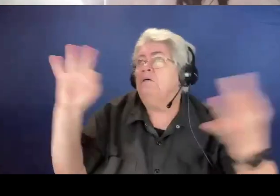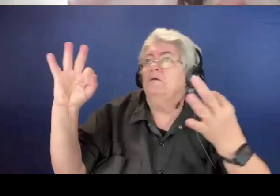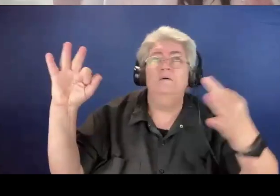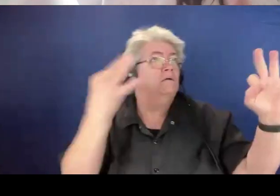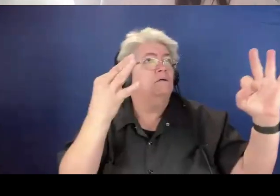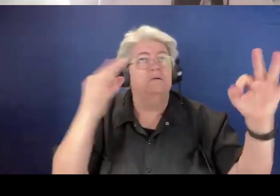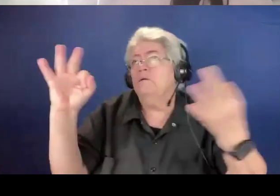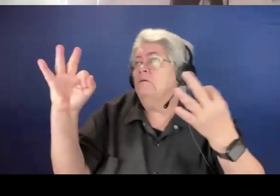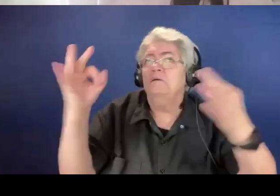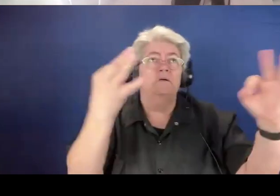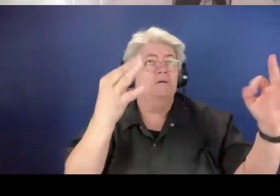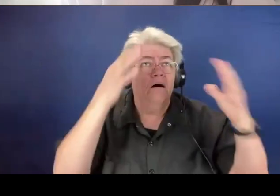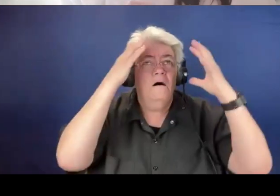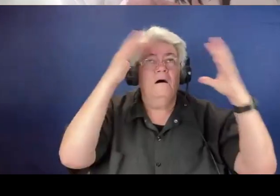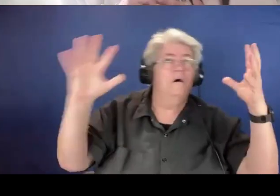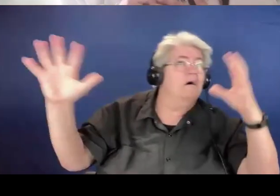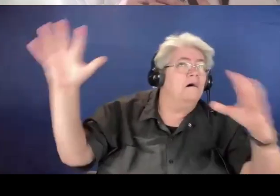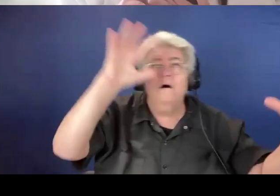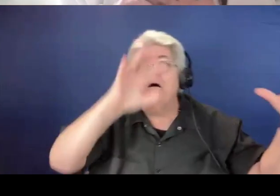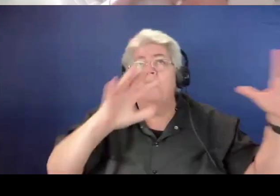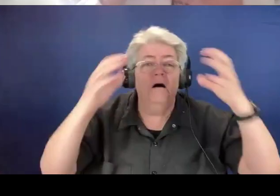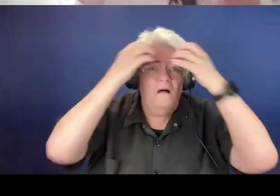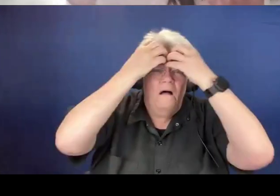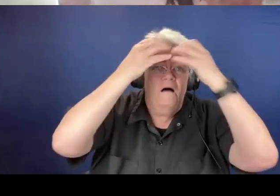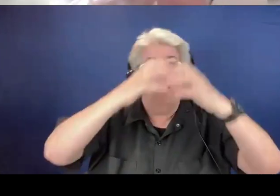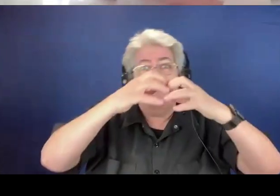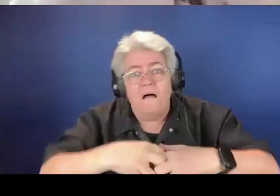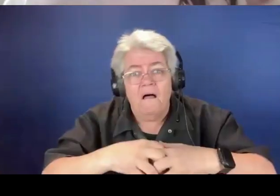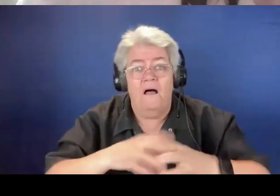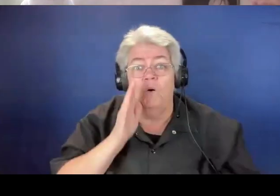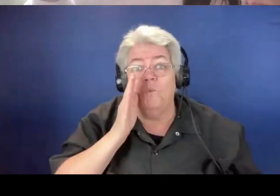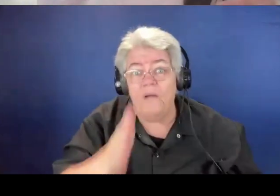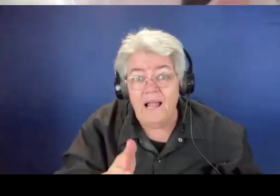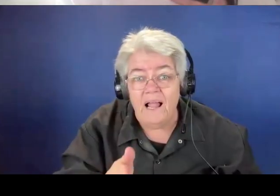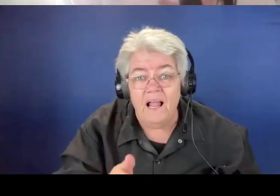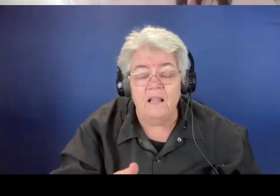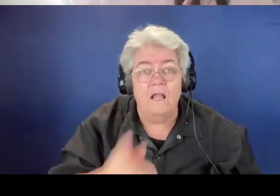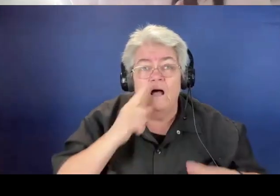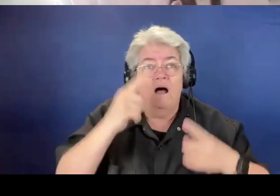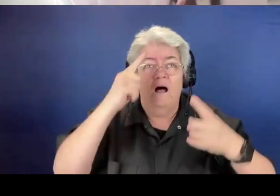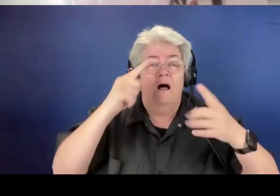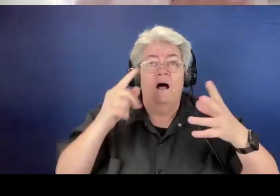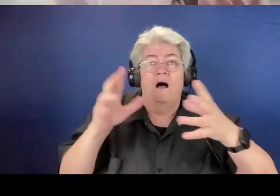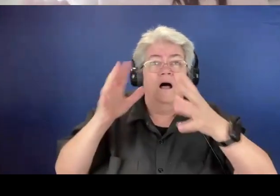languages will become confused, that they will be unable to separate the two languages.